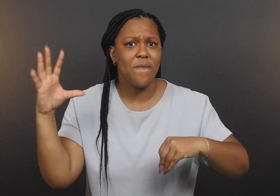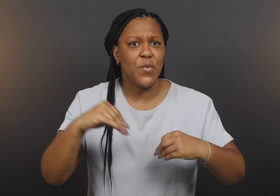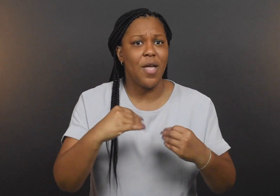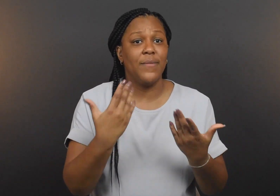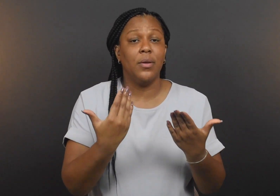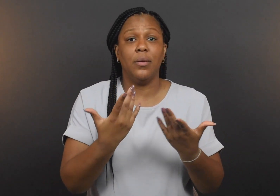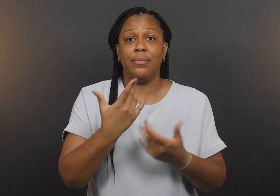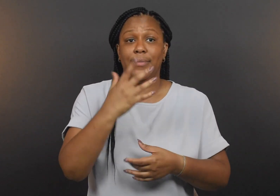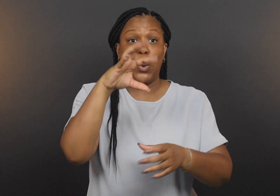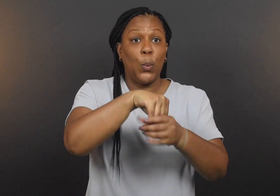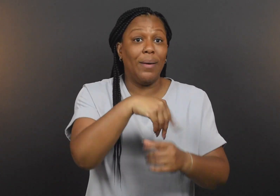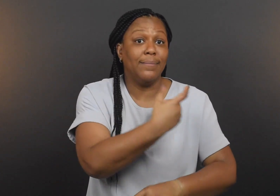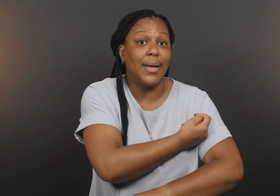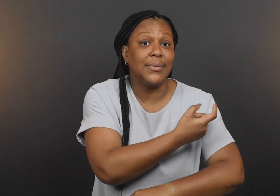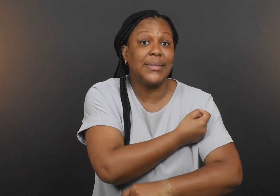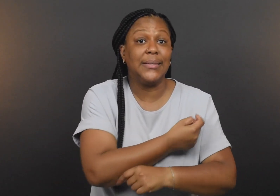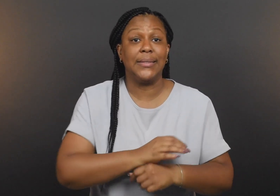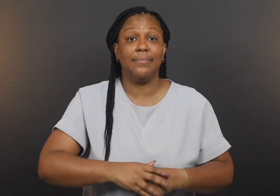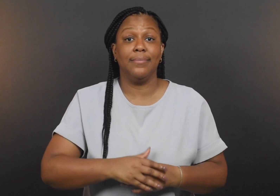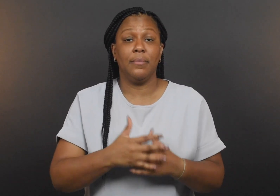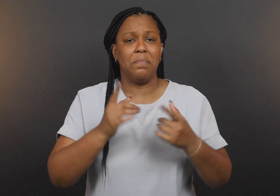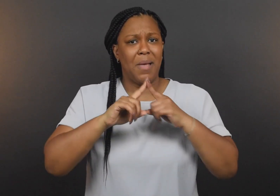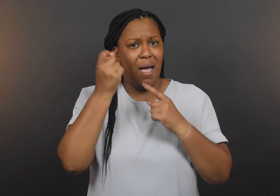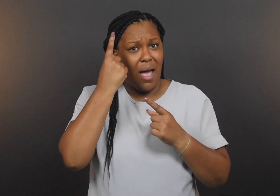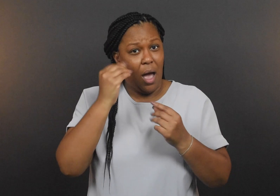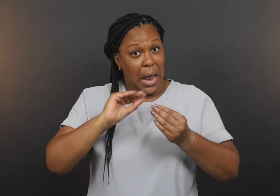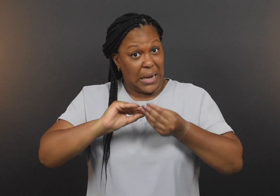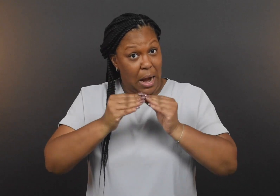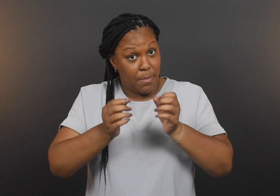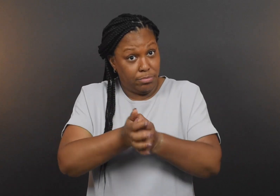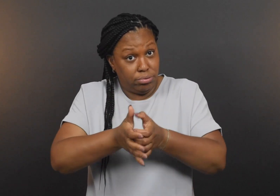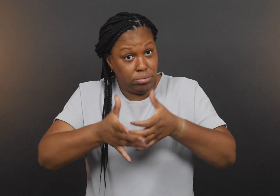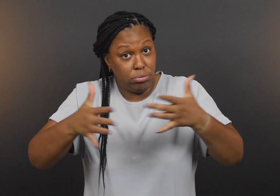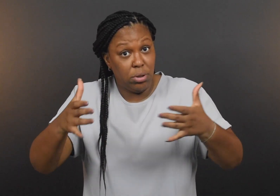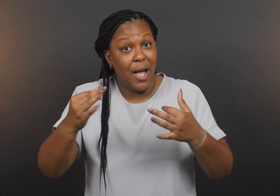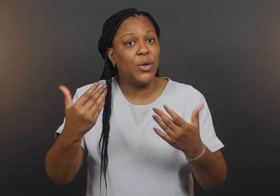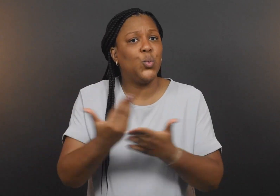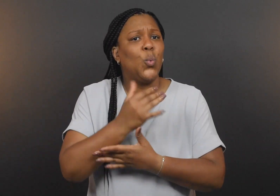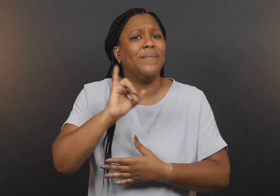including vaccines, but the numbers of new infections have climbed high,